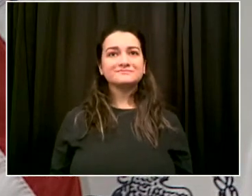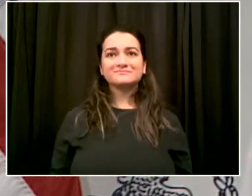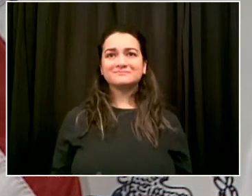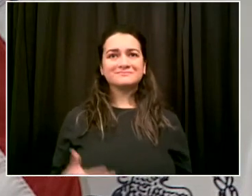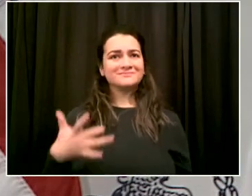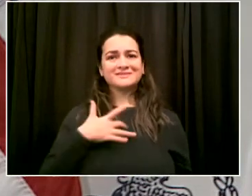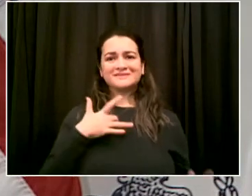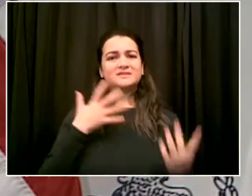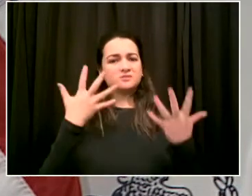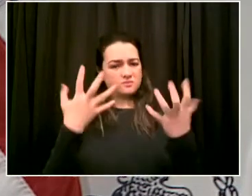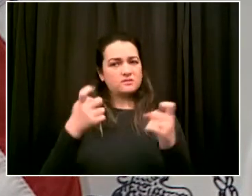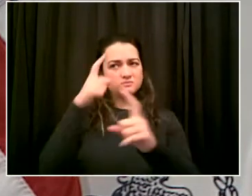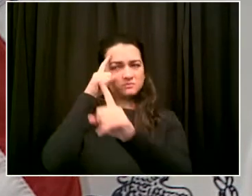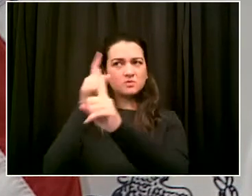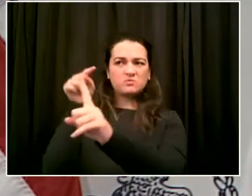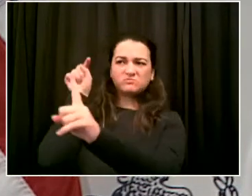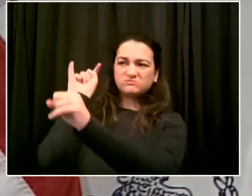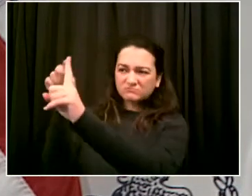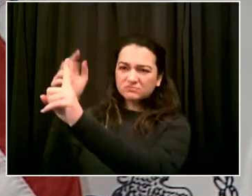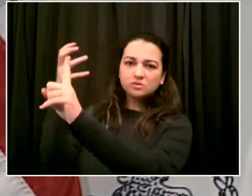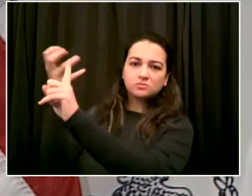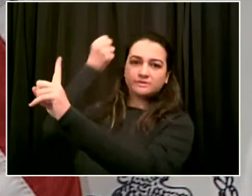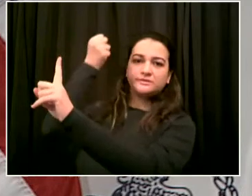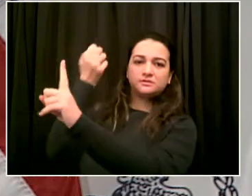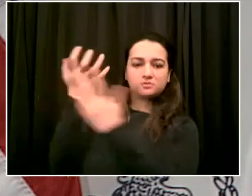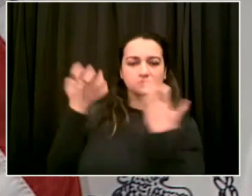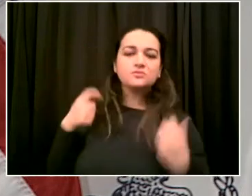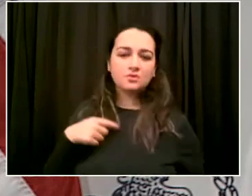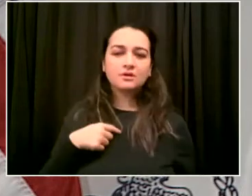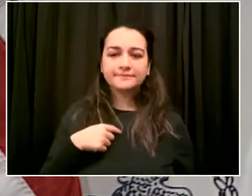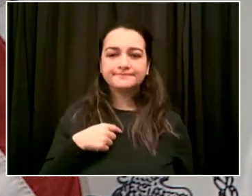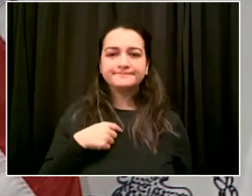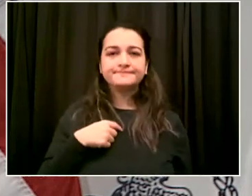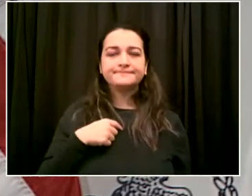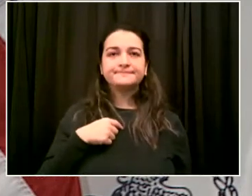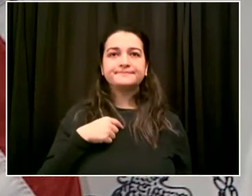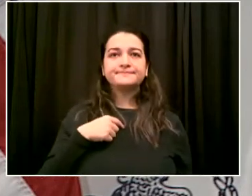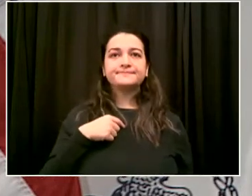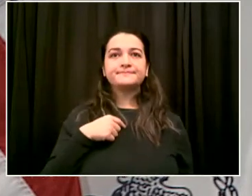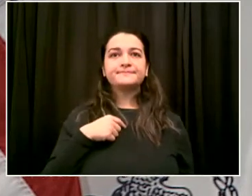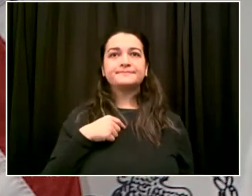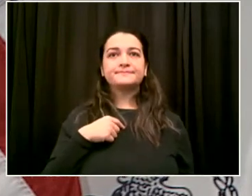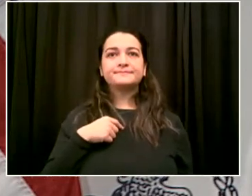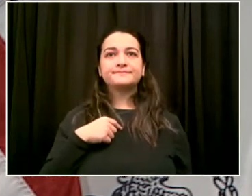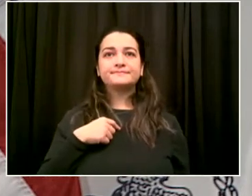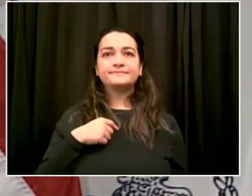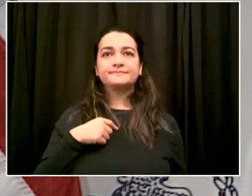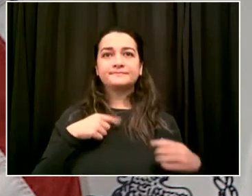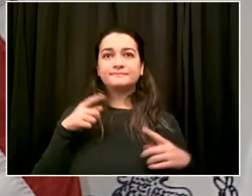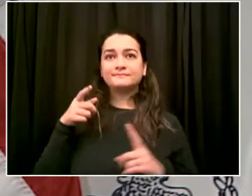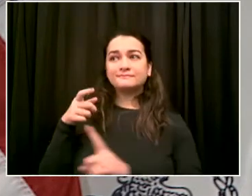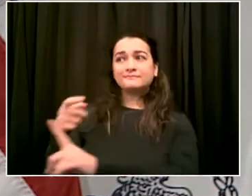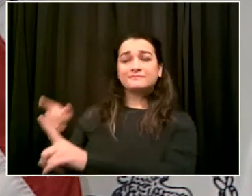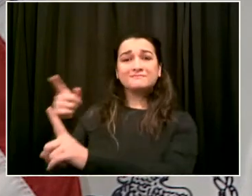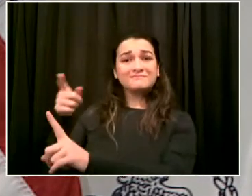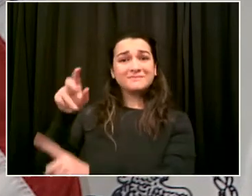THERE'S A LOT OF WAYS YOU DO THAT. NOT ONE OF THE NUMBER ONE WAYS IS TO COMMUNICATE. A LOT OF PERRONS-- TO-PERSON MCOMMIUNCCIATON THAT'S GOING TO BE A REALLY CLEAR AND STRONG